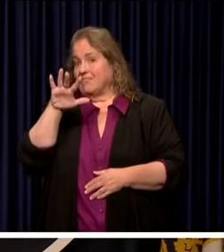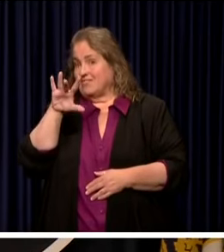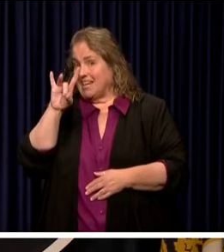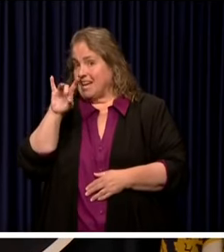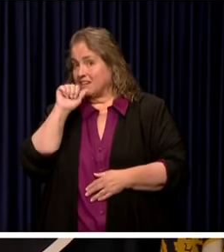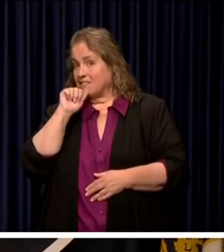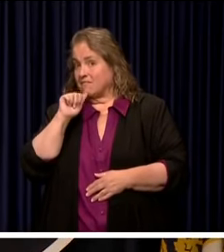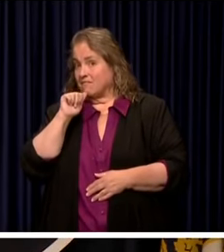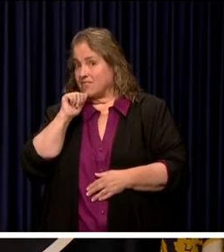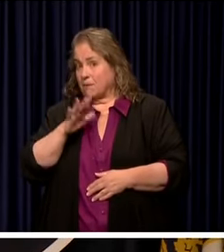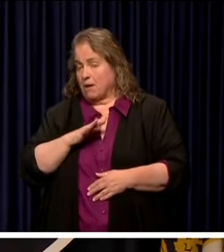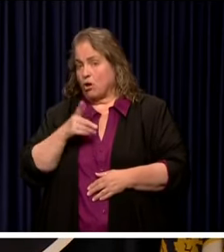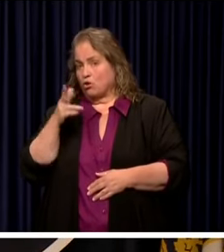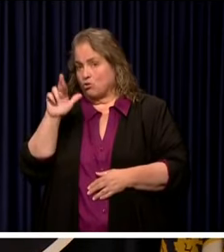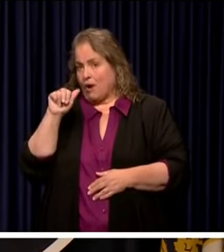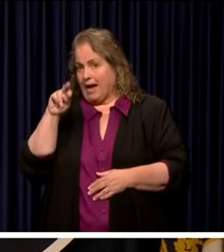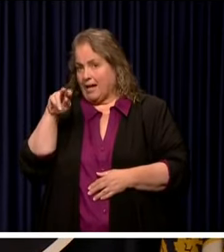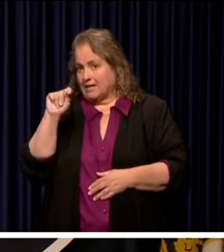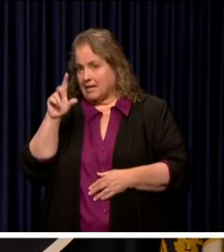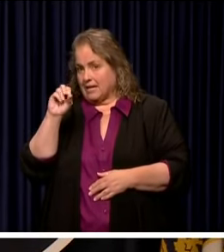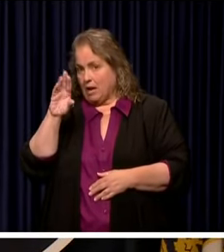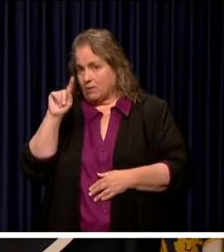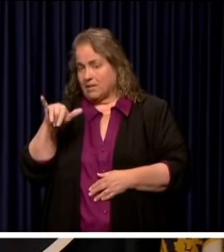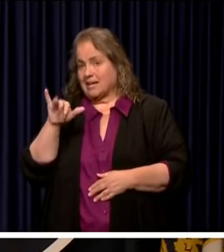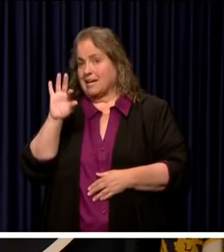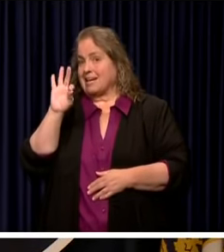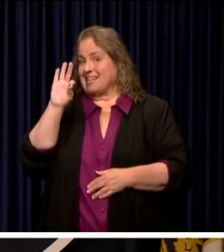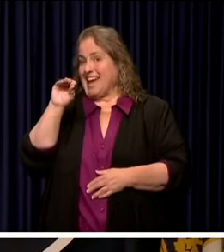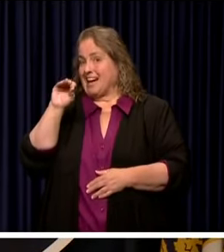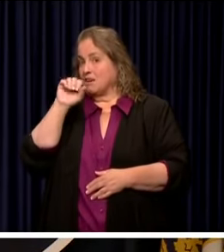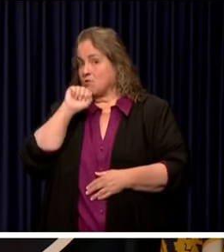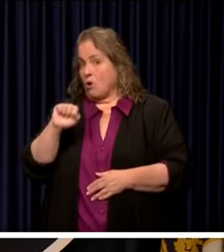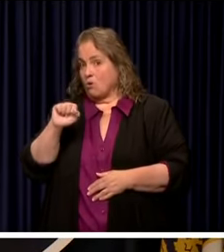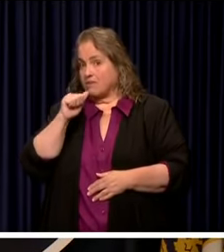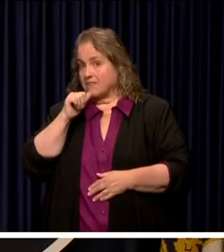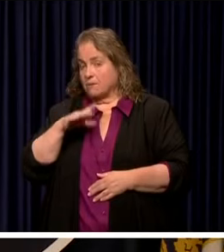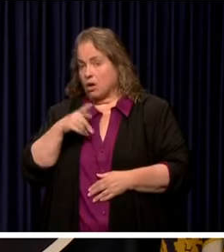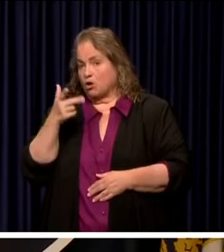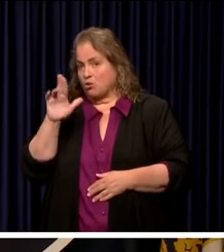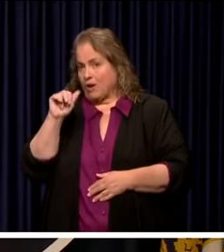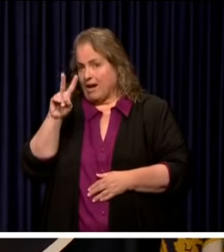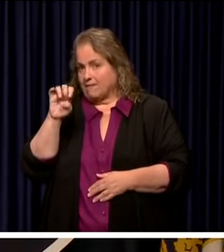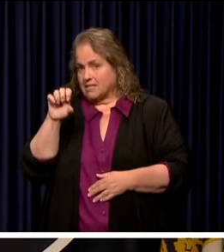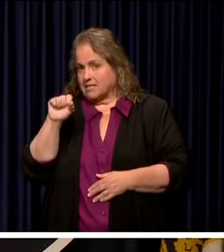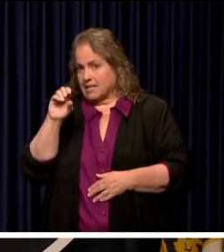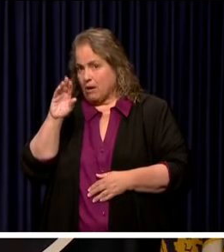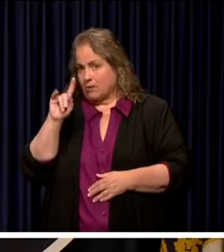TUNNEL, IT IS STILL REALLY DEADLY, ESPECIALLY FOR THOSE IN